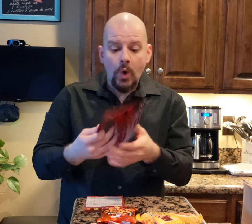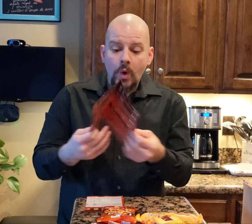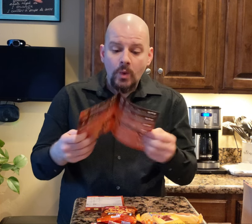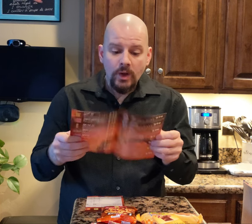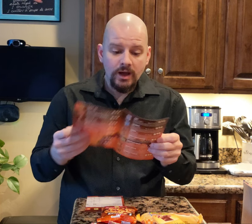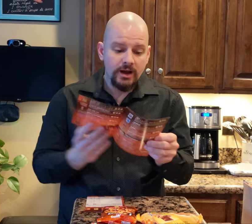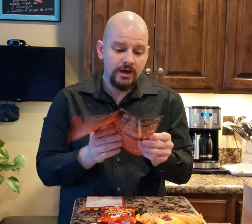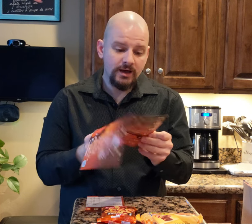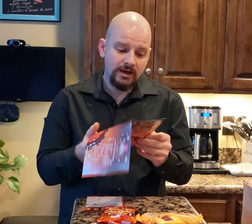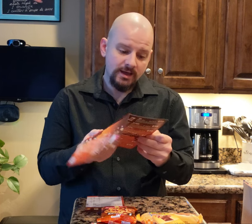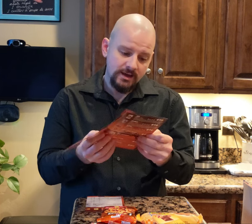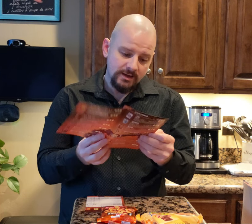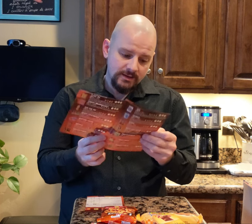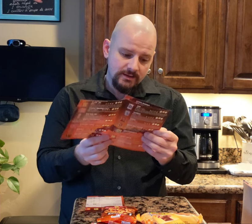So...